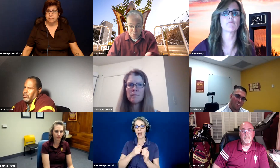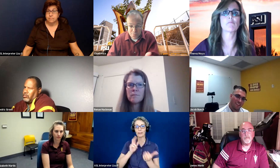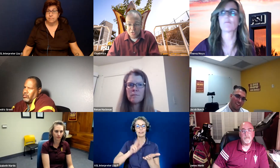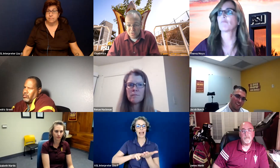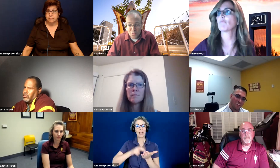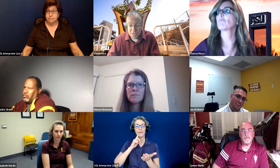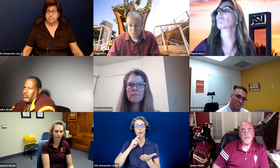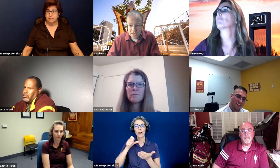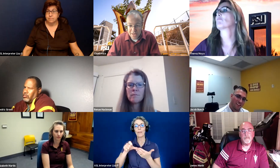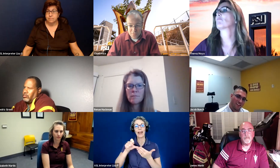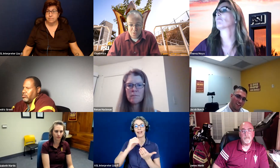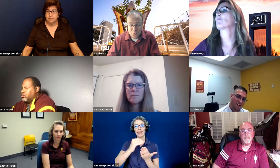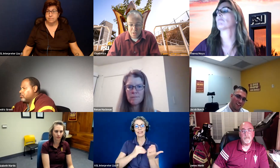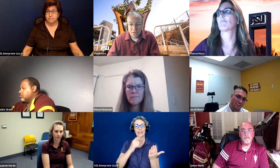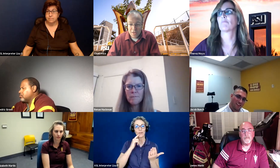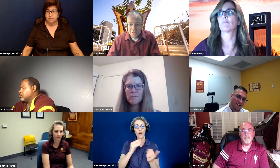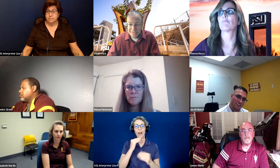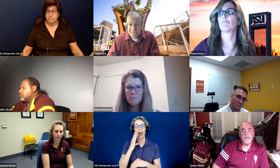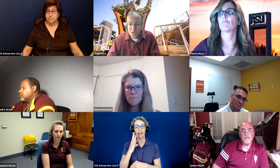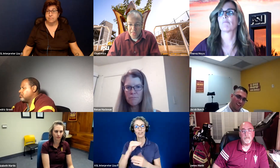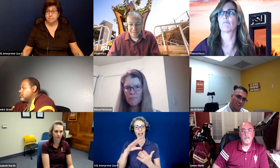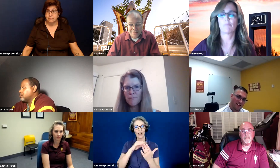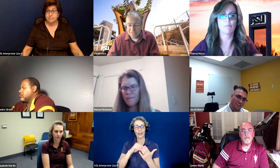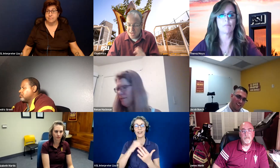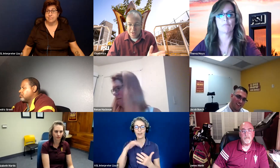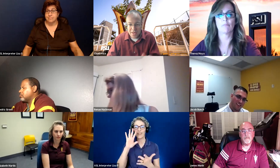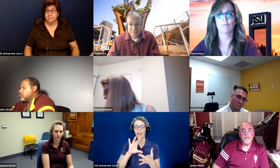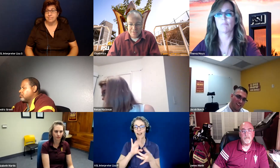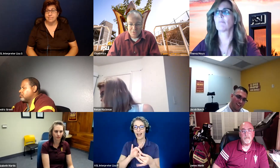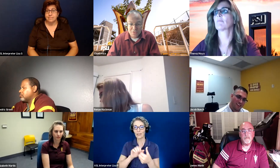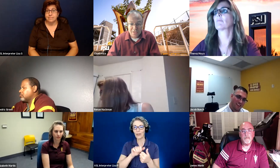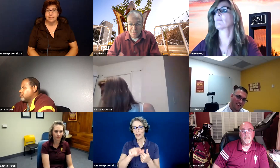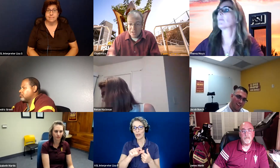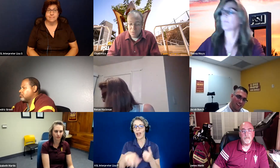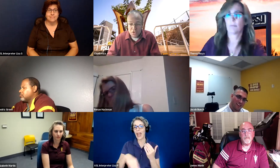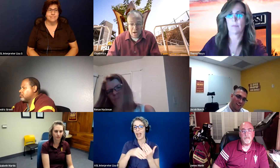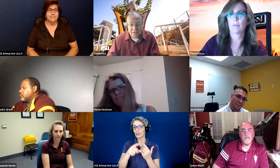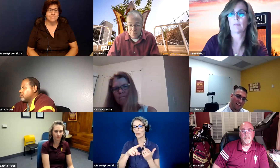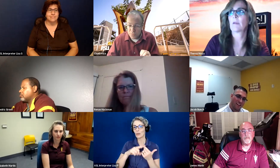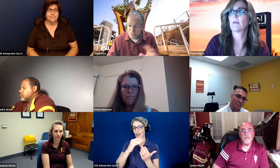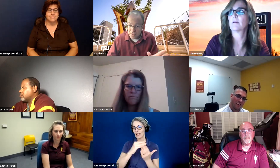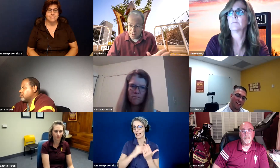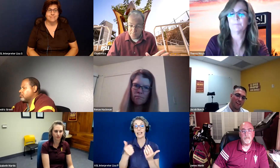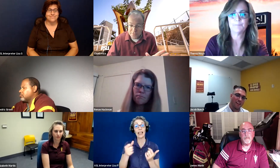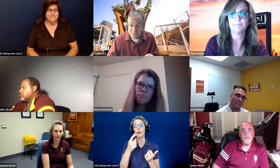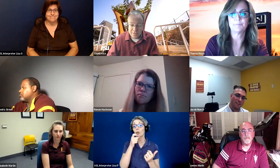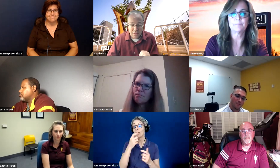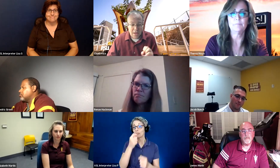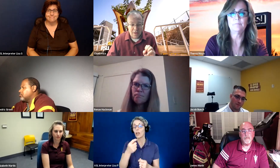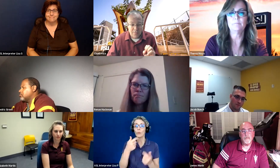We'll make sure that connect with you to get you on that list and anybody else that's interested. We try and get them posted on our website.